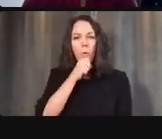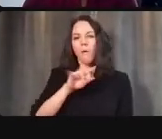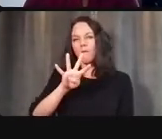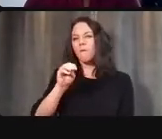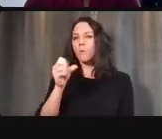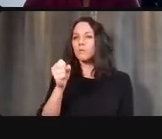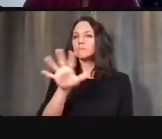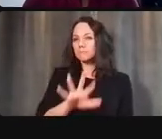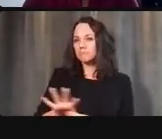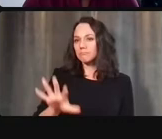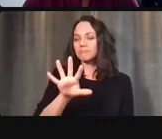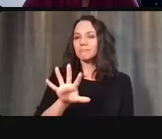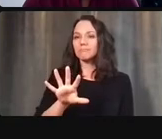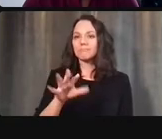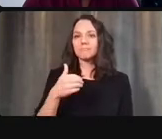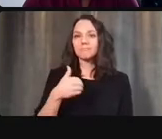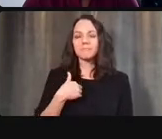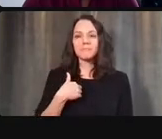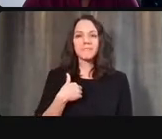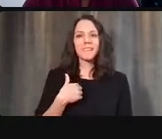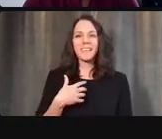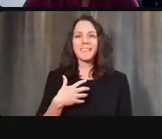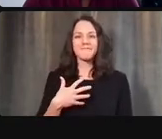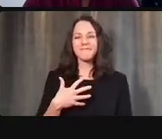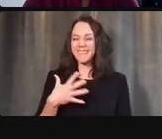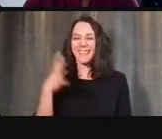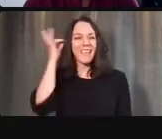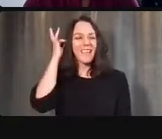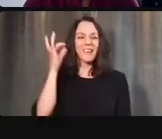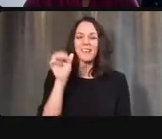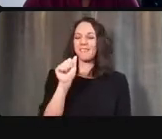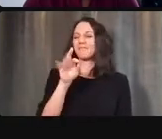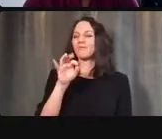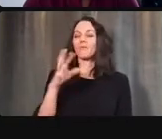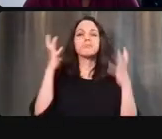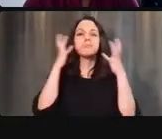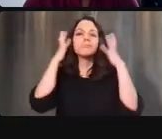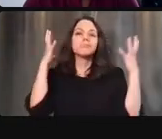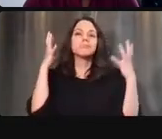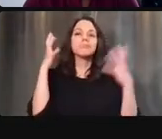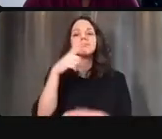I have a nice full fro and black glasses and I'm wearing a black button up shirt.